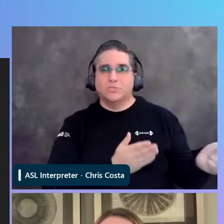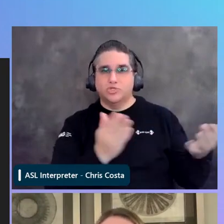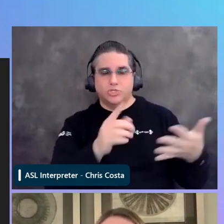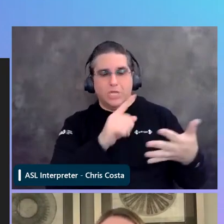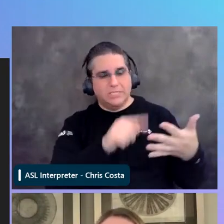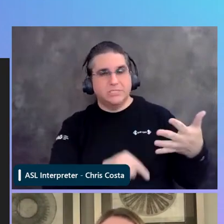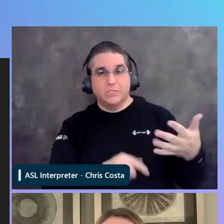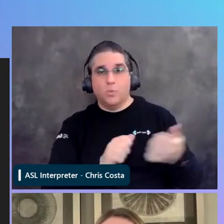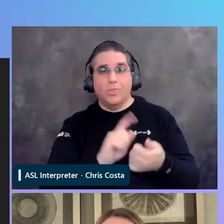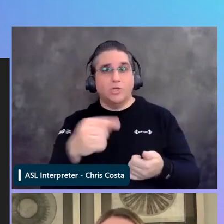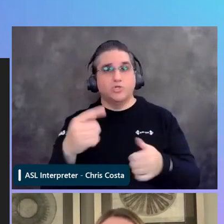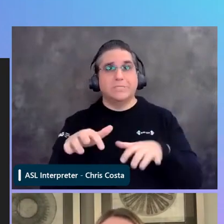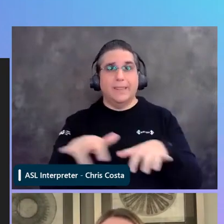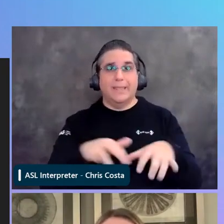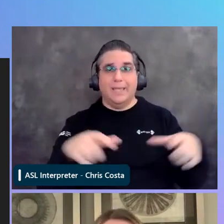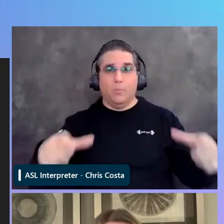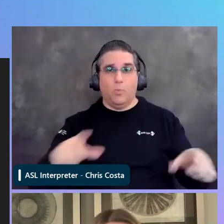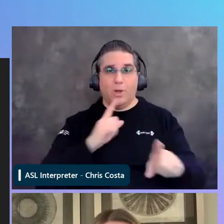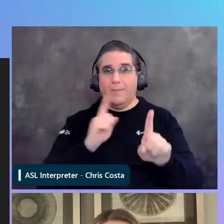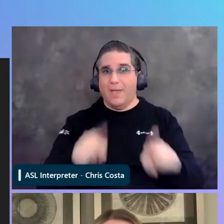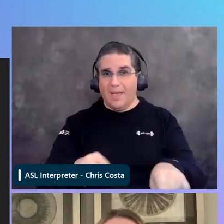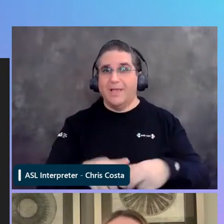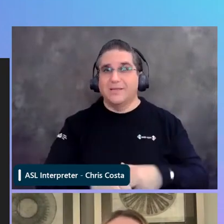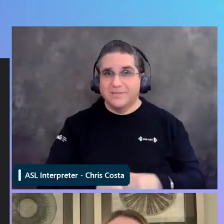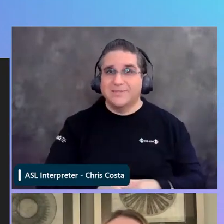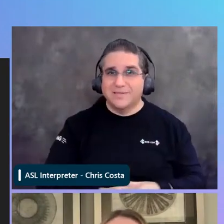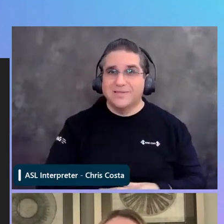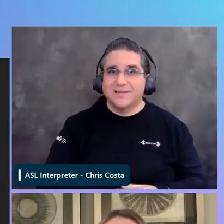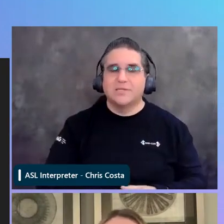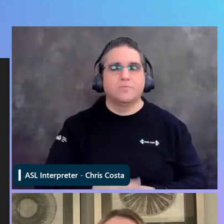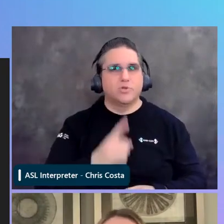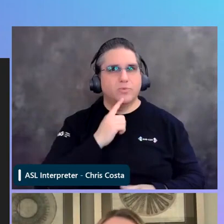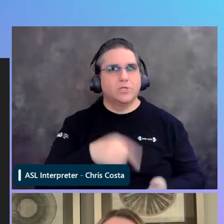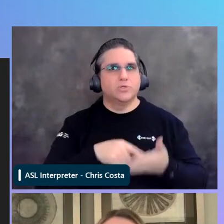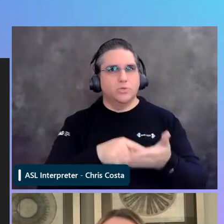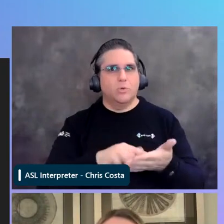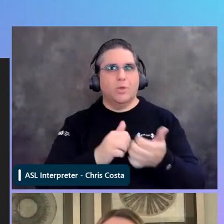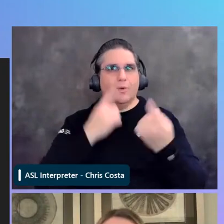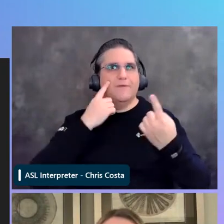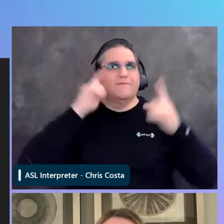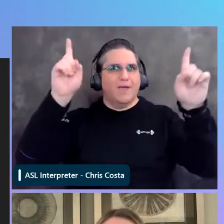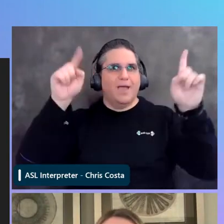that really showcases the effectiveness of these